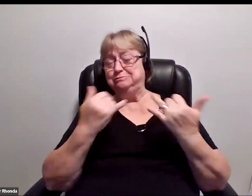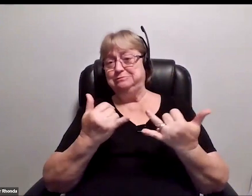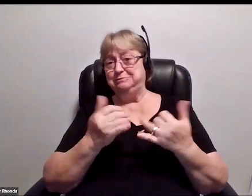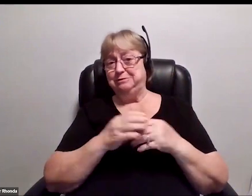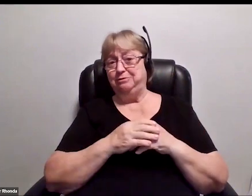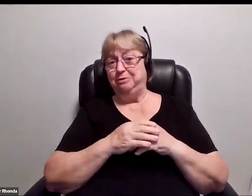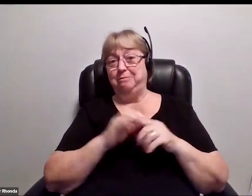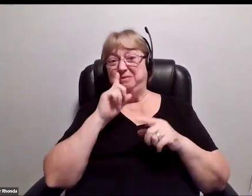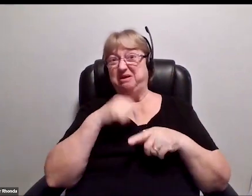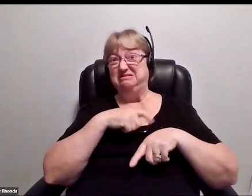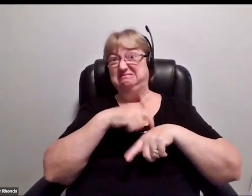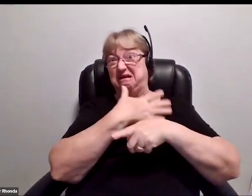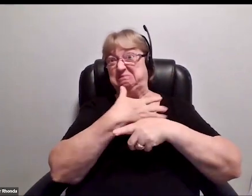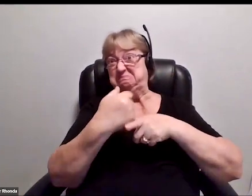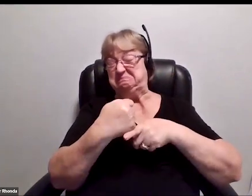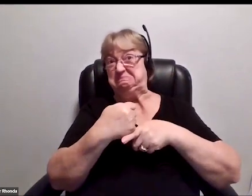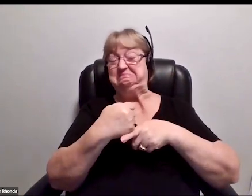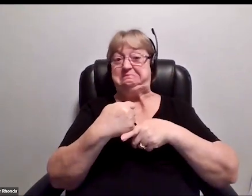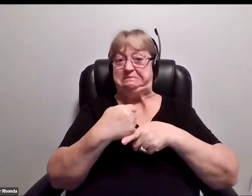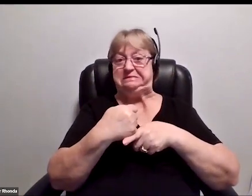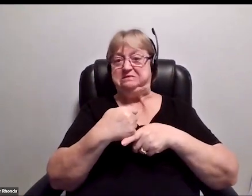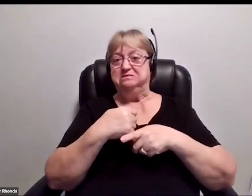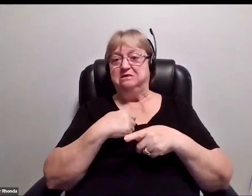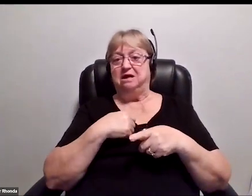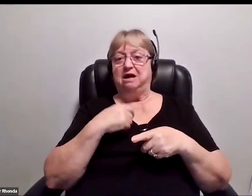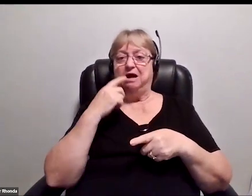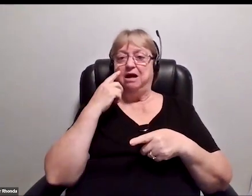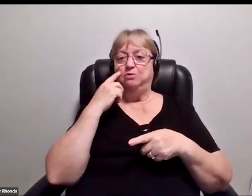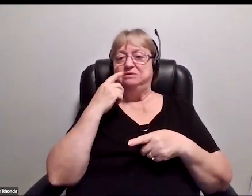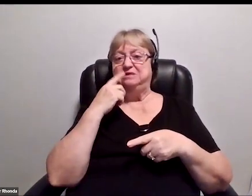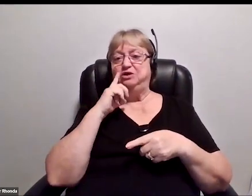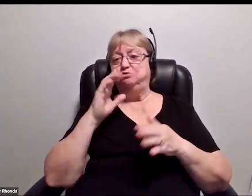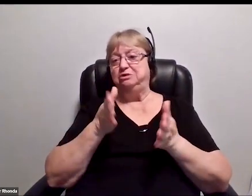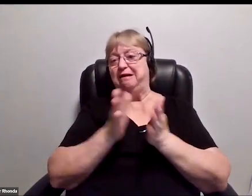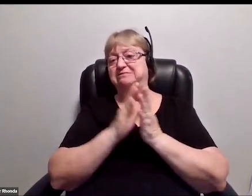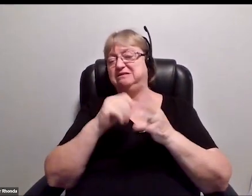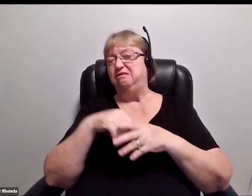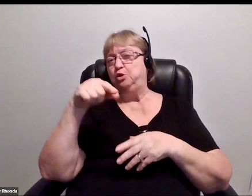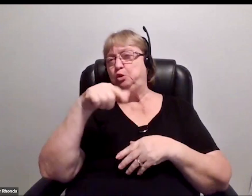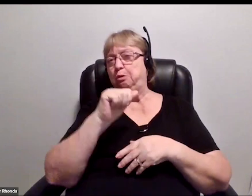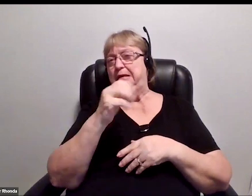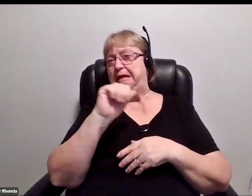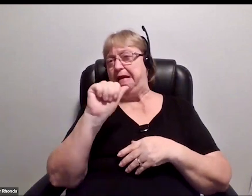Since we are out of time, I propose that you ask this in the Q&A session and Lenka and I will try